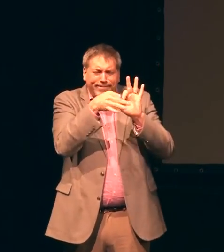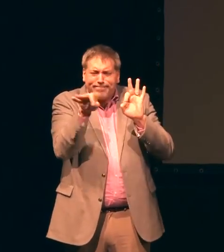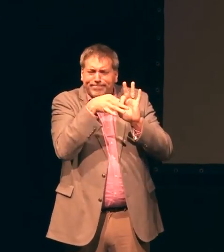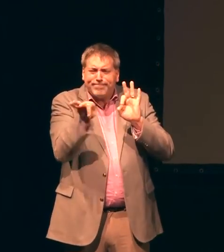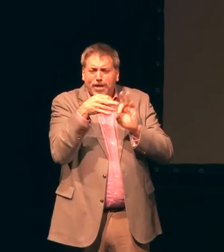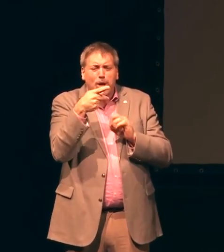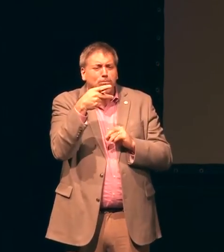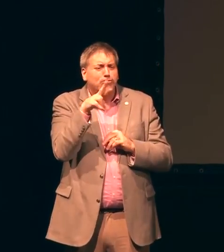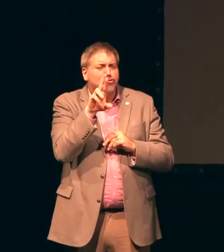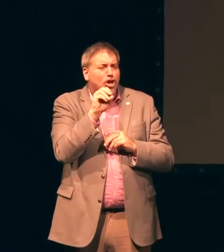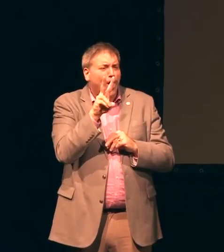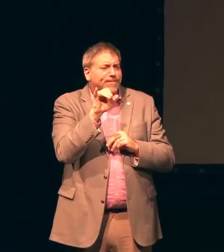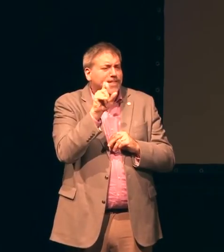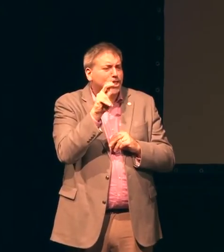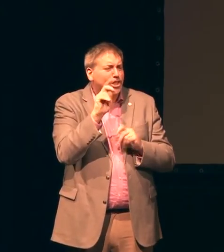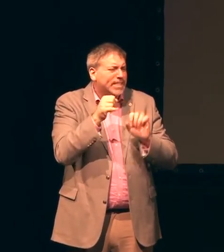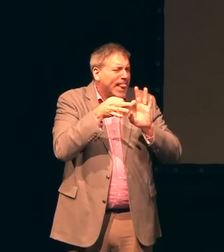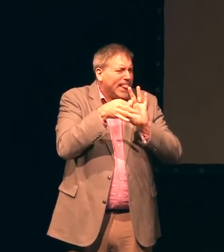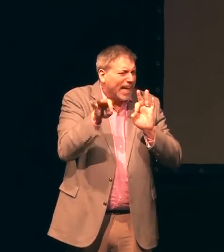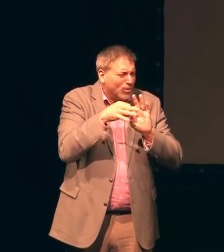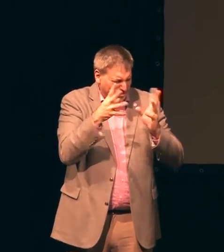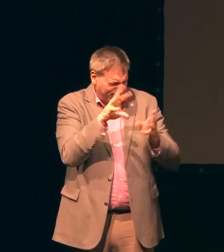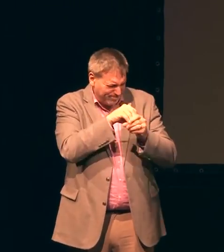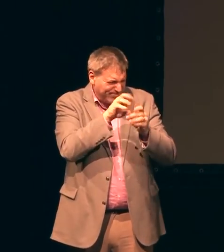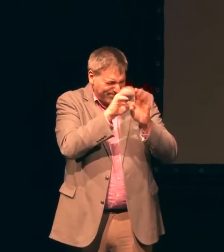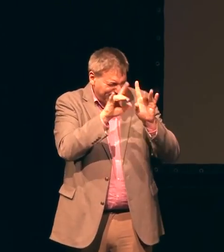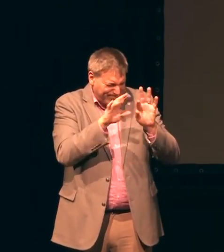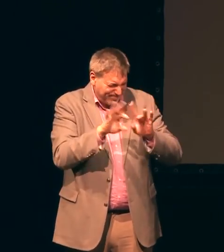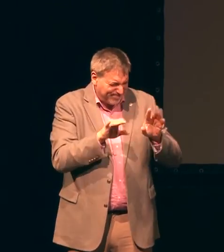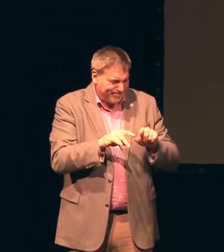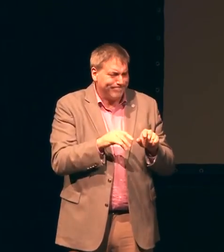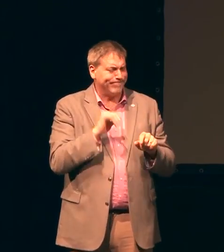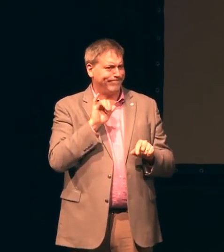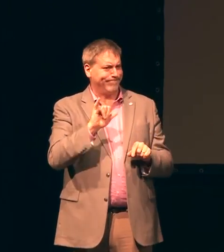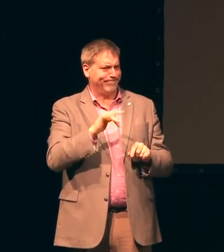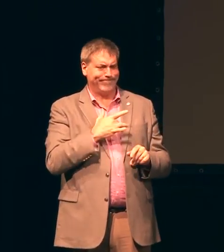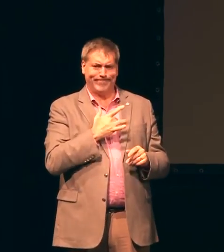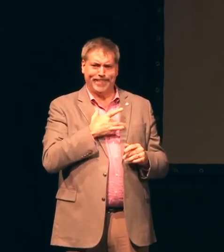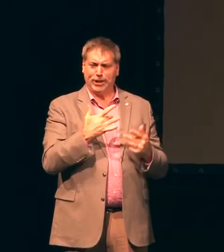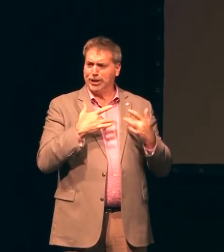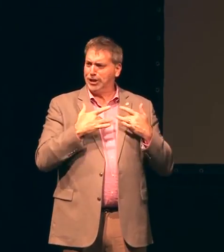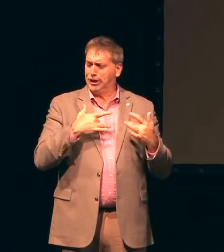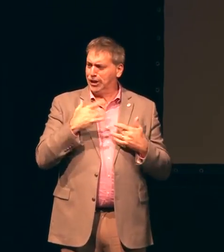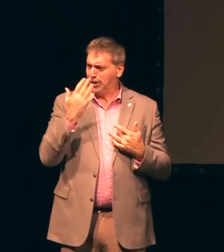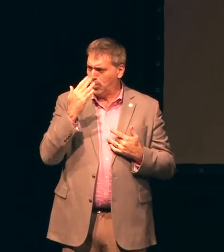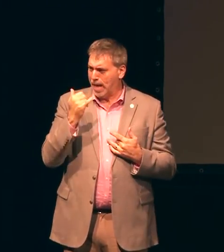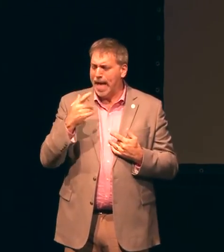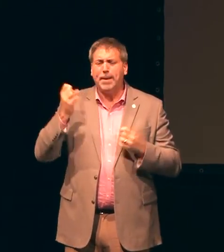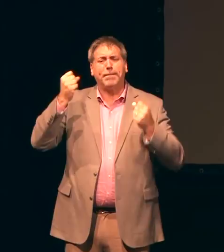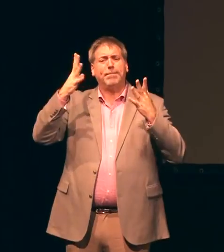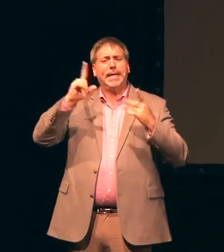There is a lot of language and the provisions in there, it's pretty complicated but we were concerned